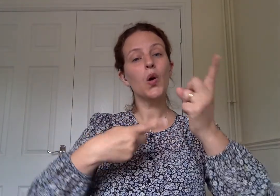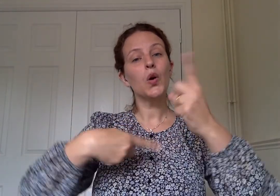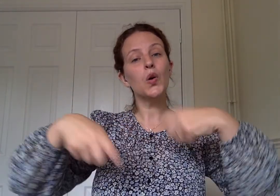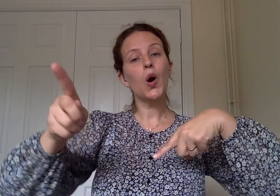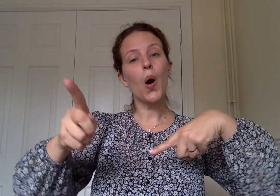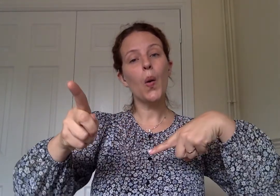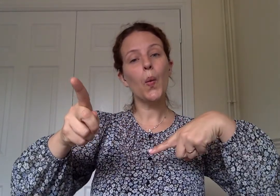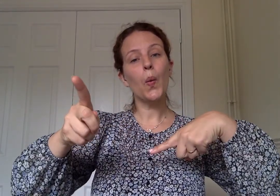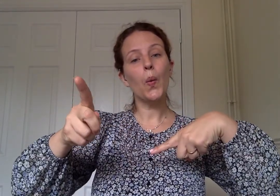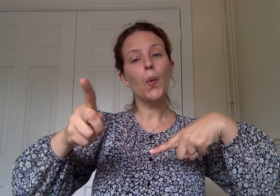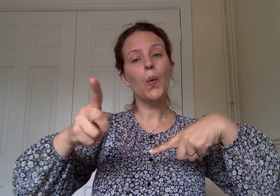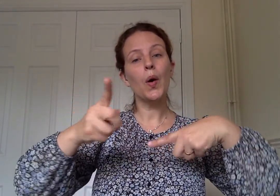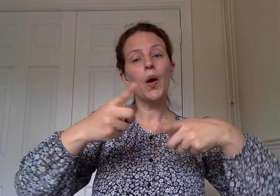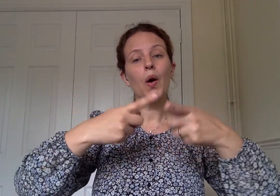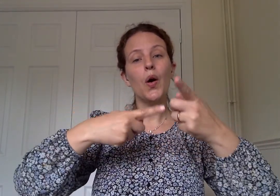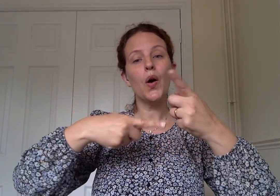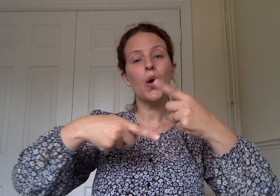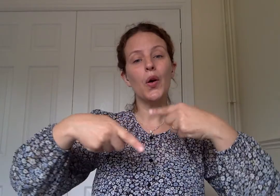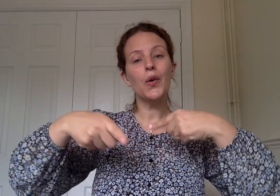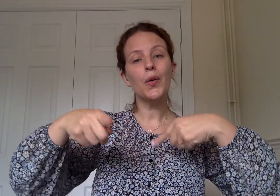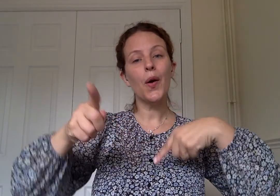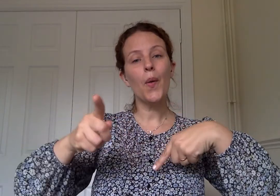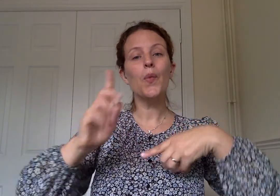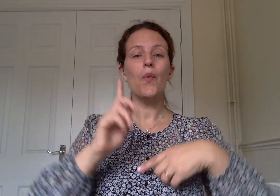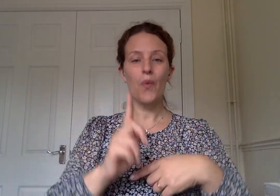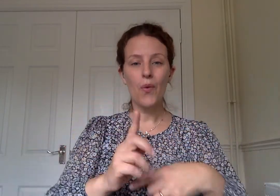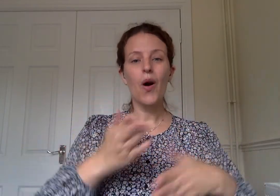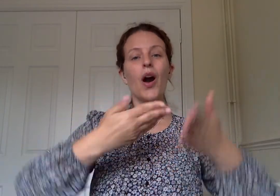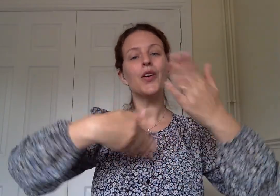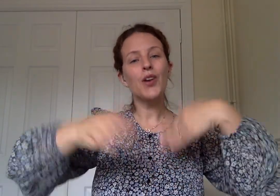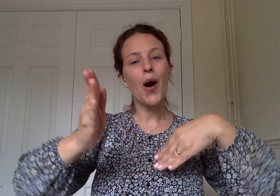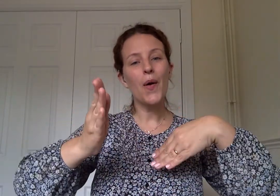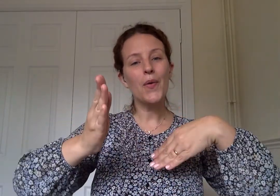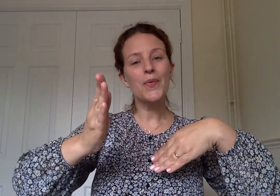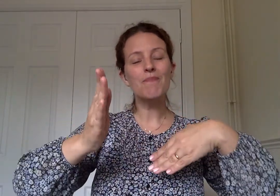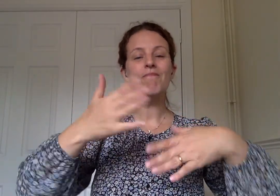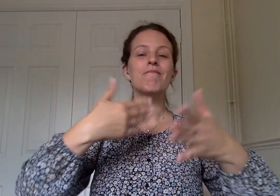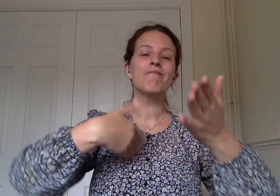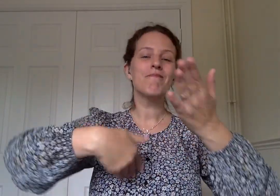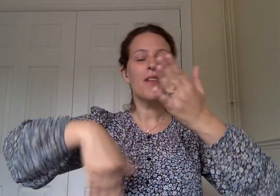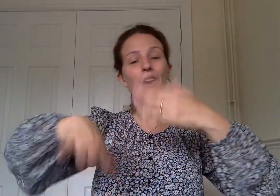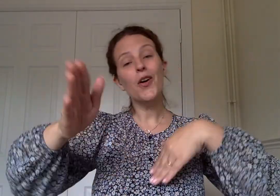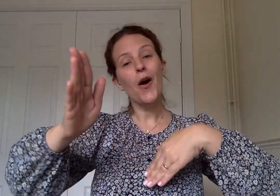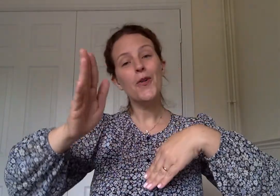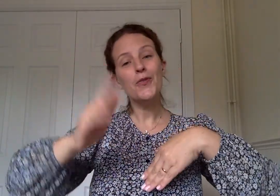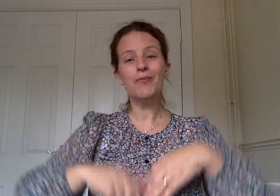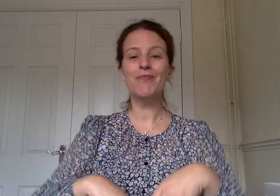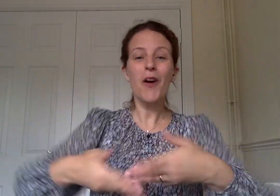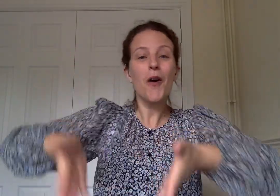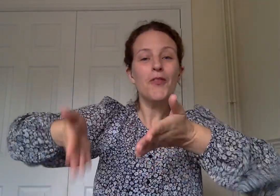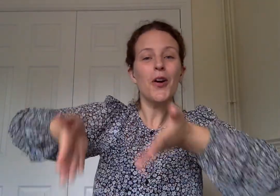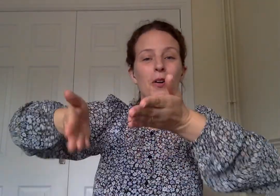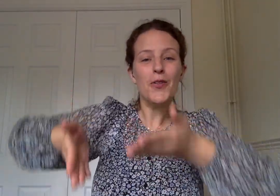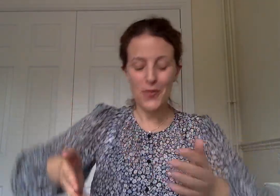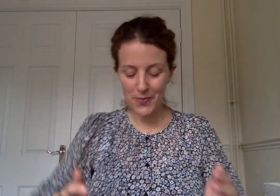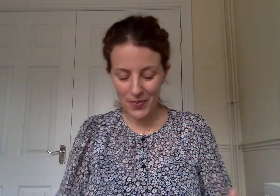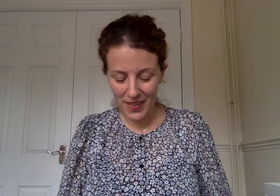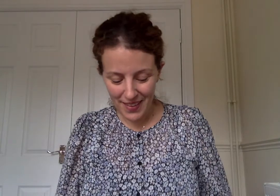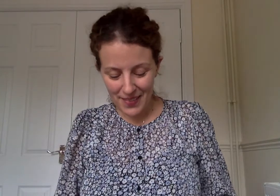Go